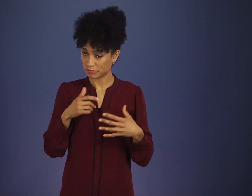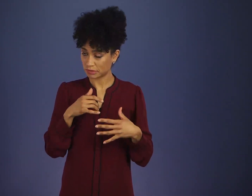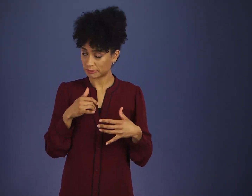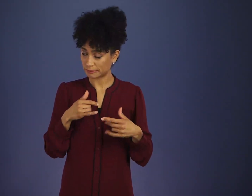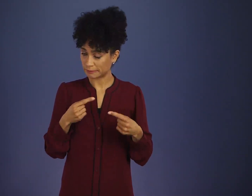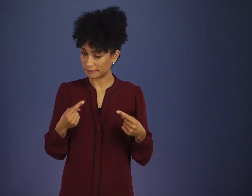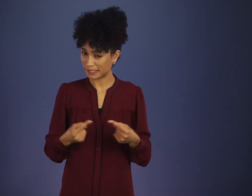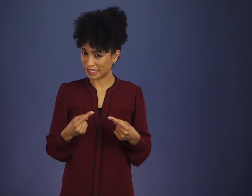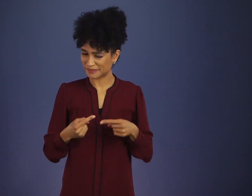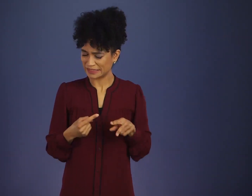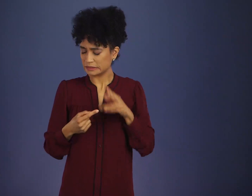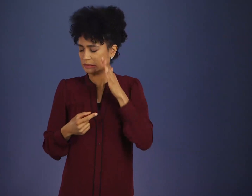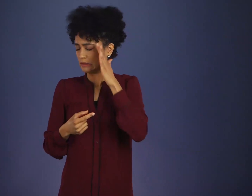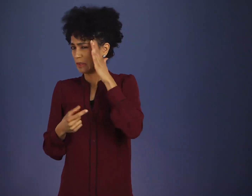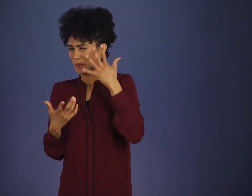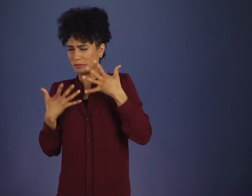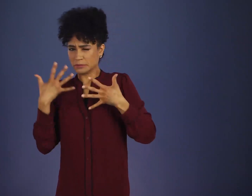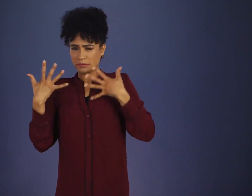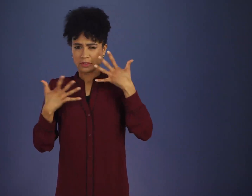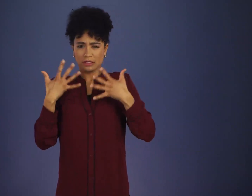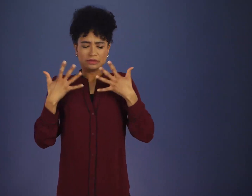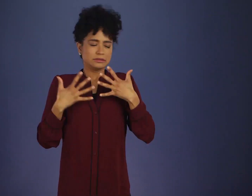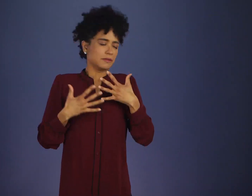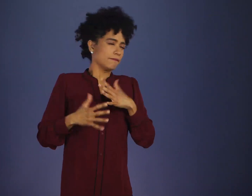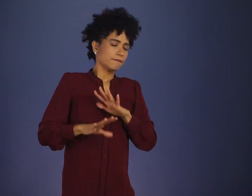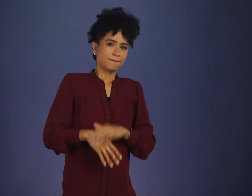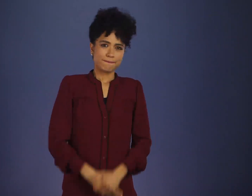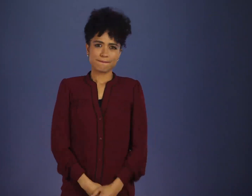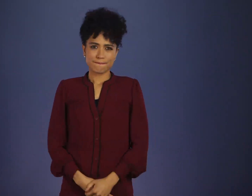even though such disclosures were painful and humiliating.